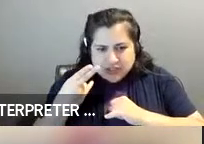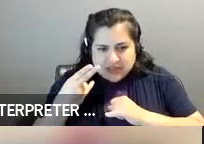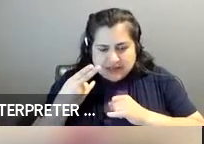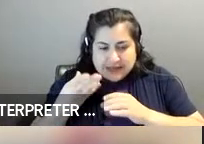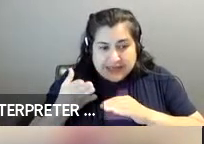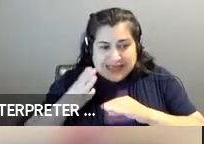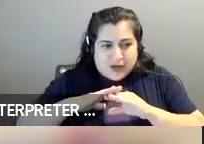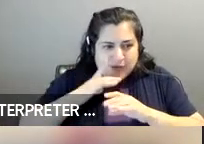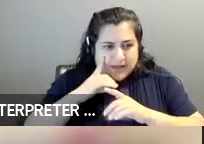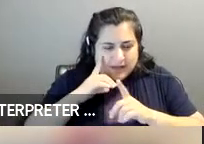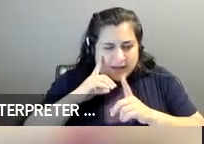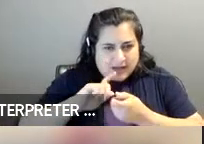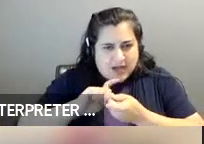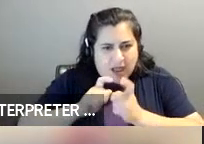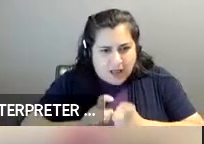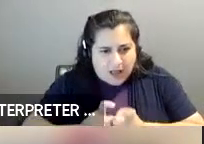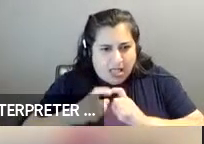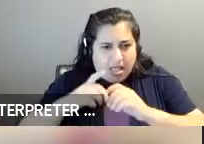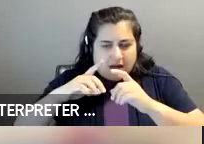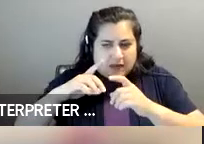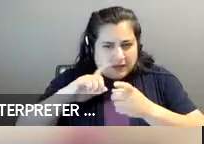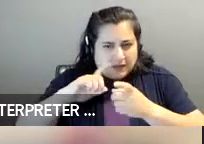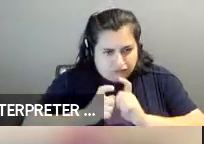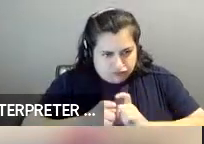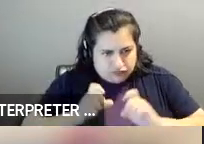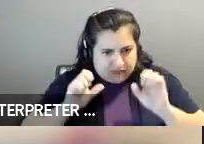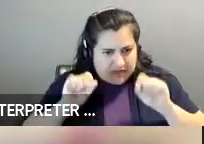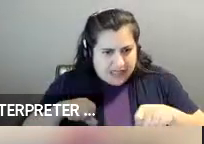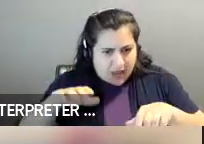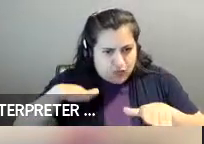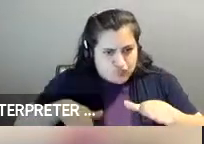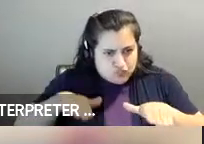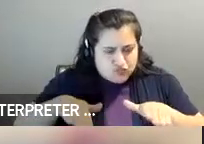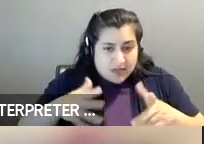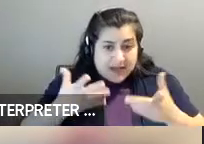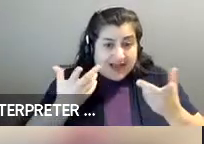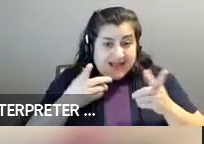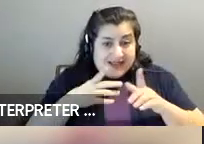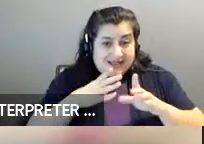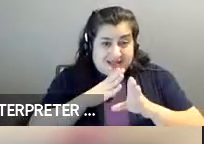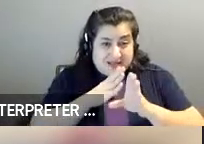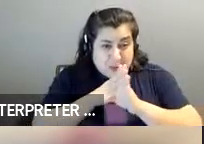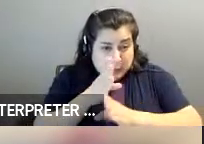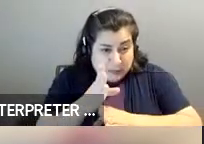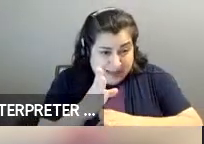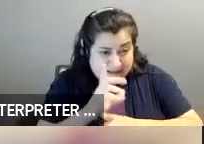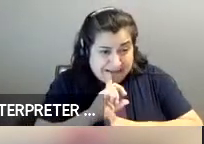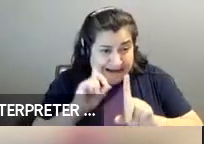So I do not have a direct answer, but I hope that at least what I'm presenting is one piece